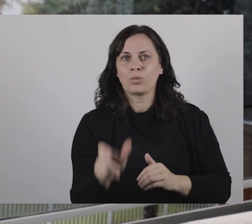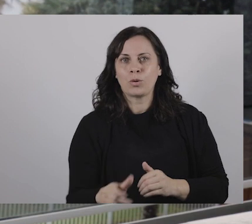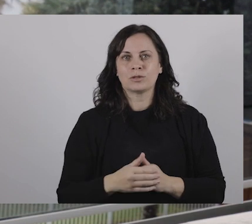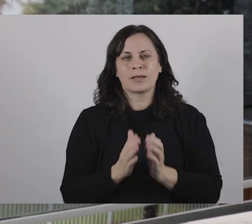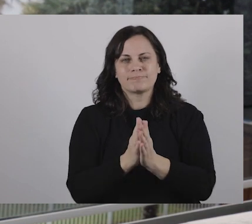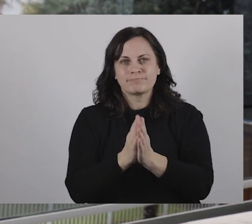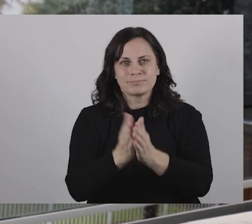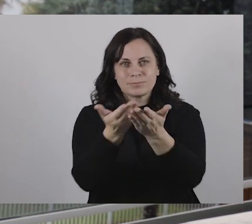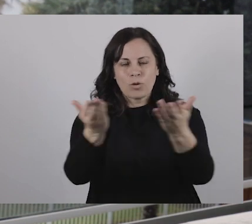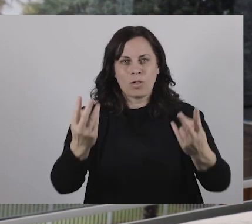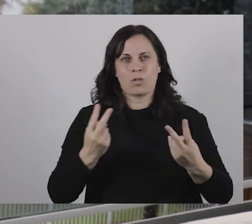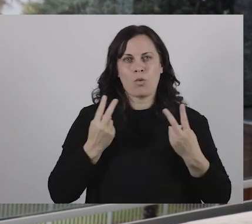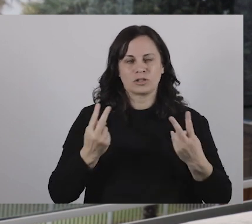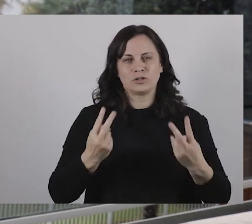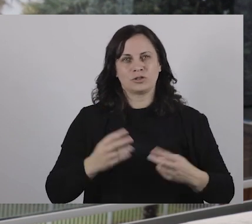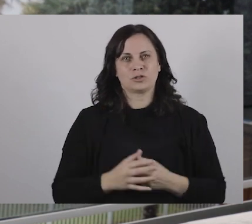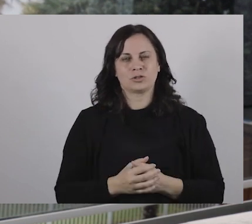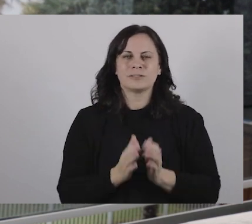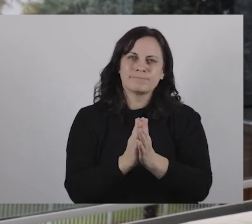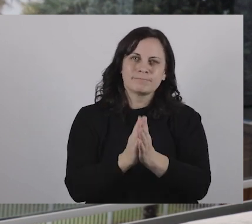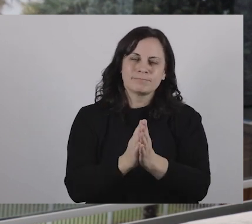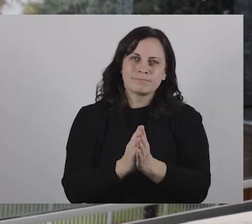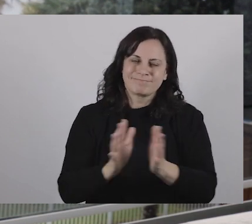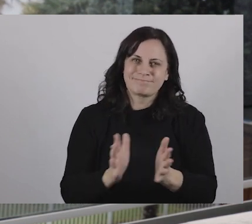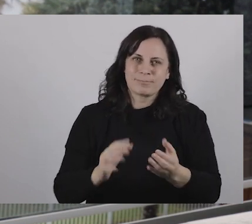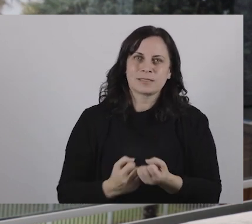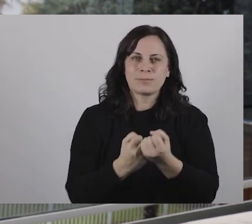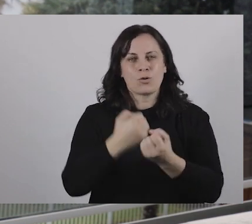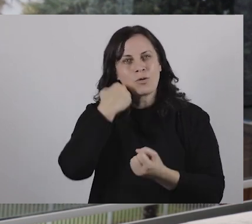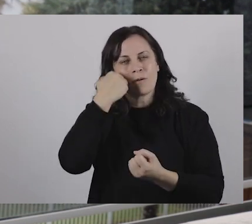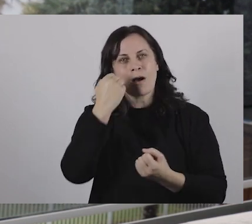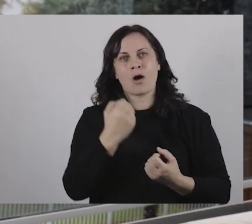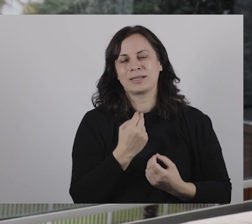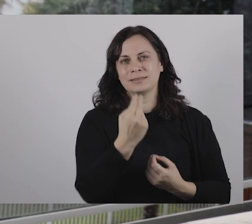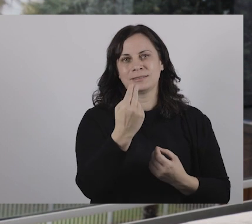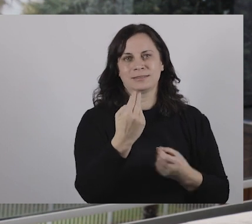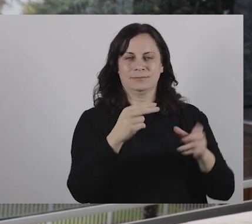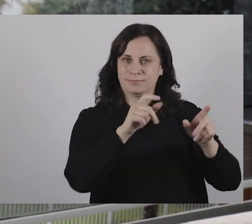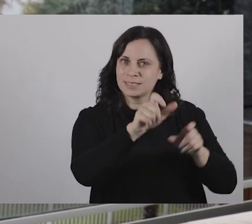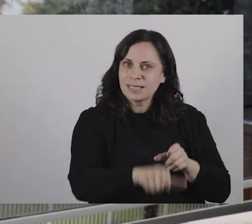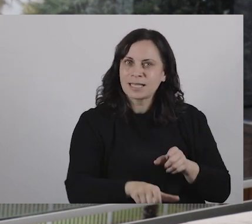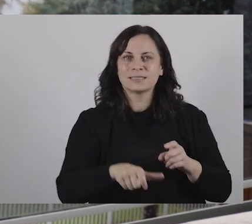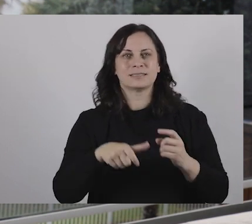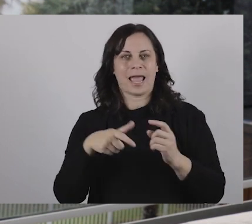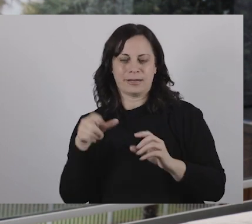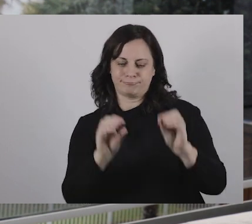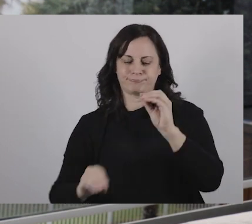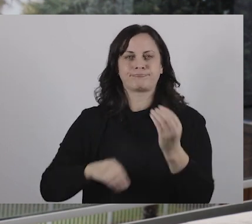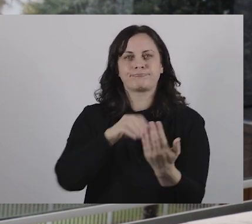My plea to the listeners and viewers — please support our Māori singer-songwriters...